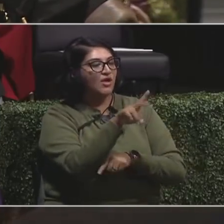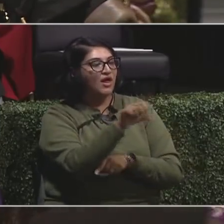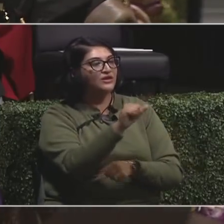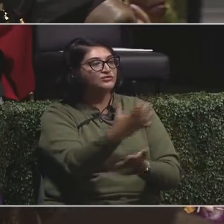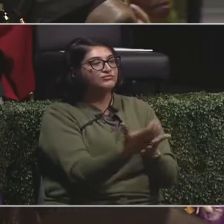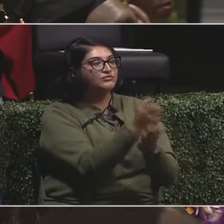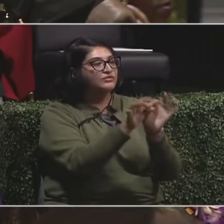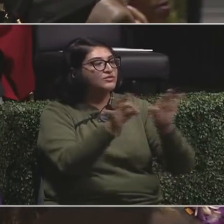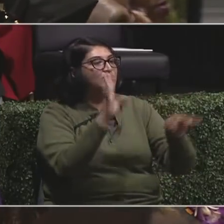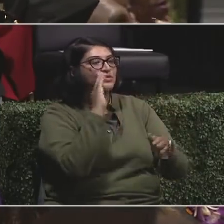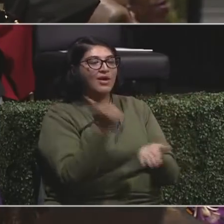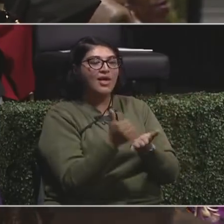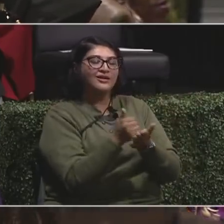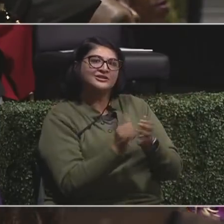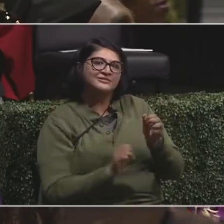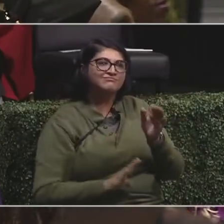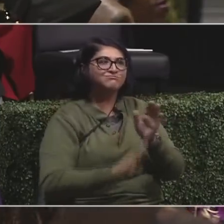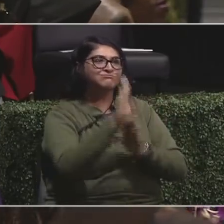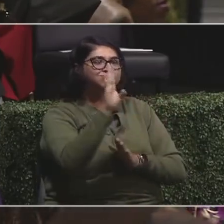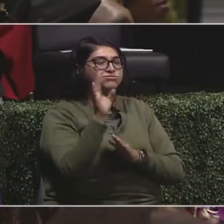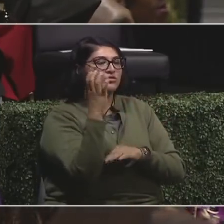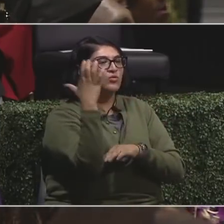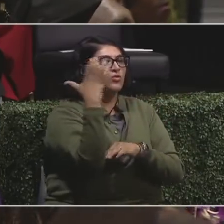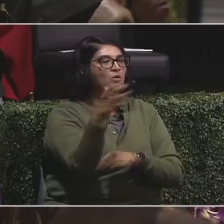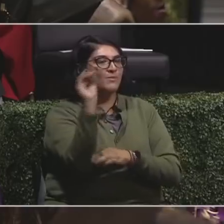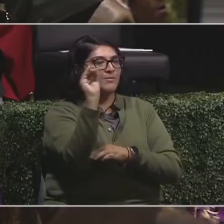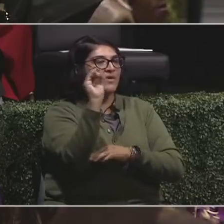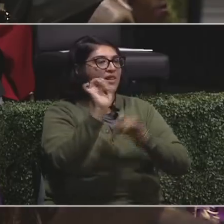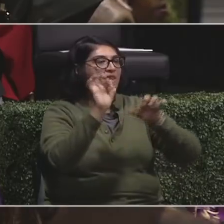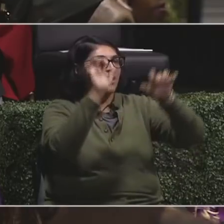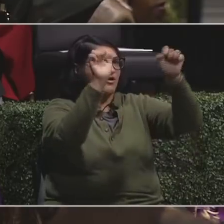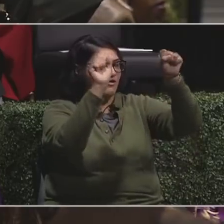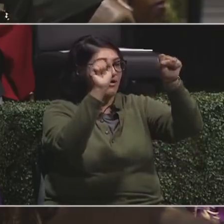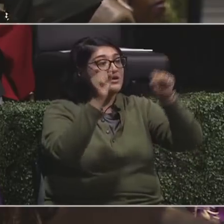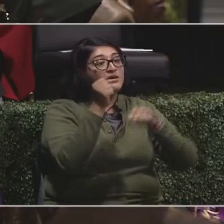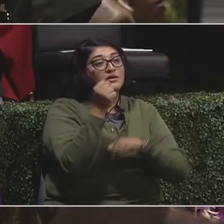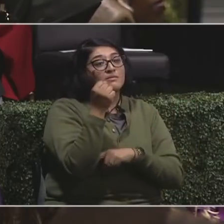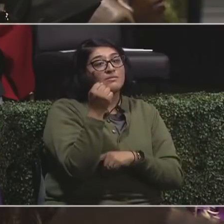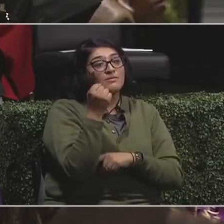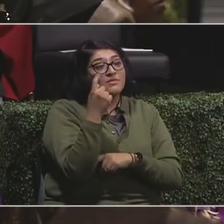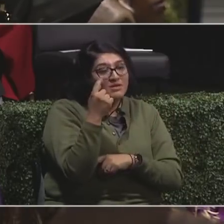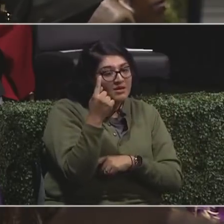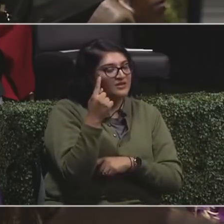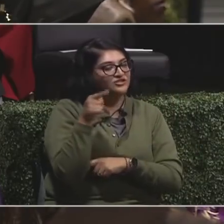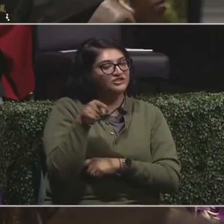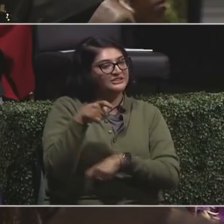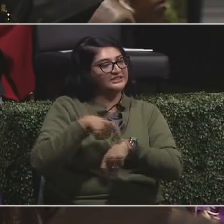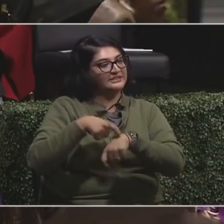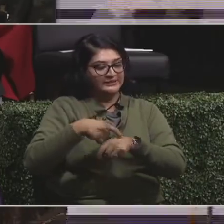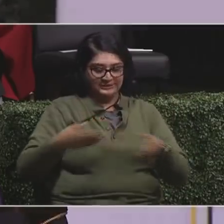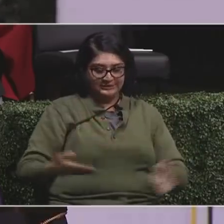HONORS PROGRAM, A HIGHLY SELECTIVE PROGRAM, JOINTLY OFFERED BY THE HONORS COLLEGE AND THE COLLEGE OF BUSINESS AND ECONOMICS.